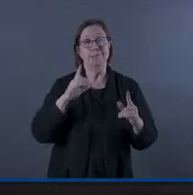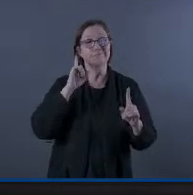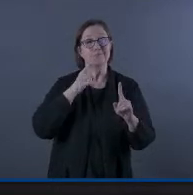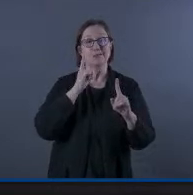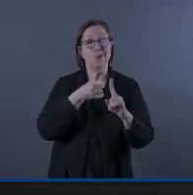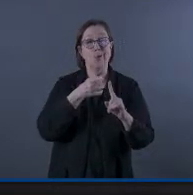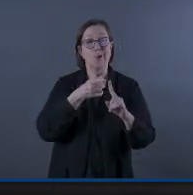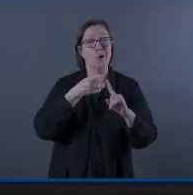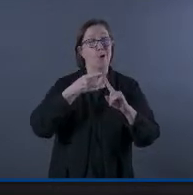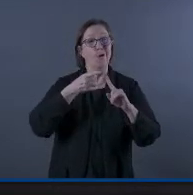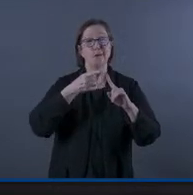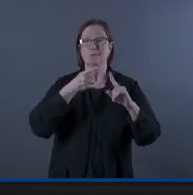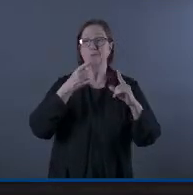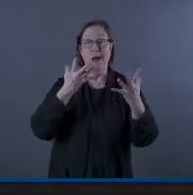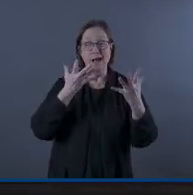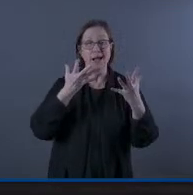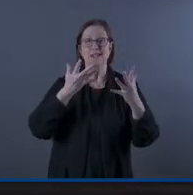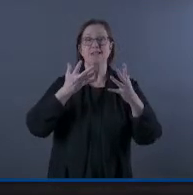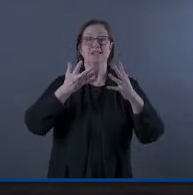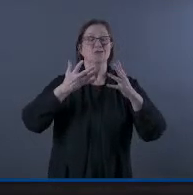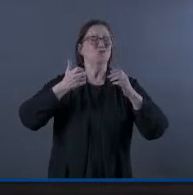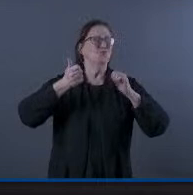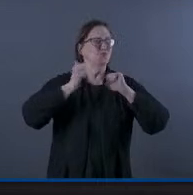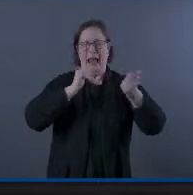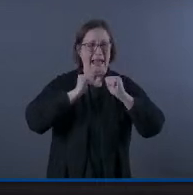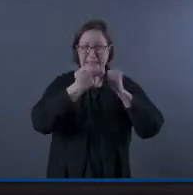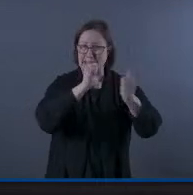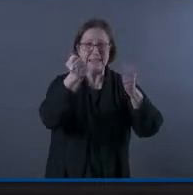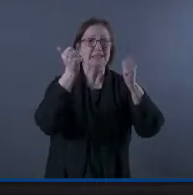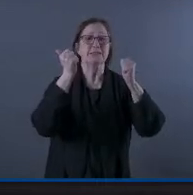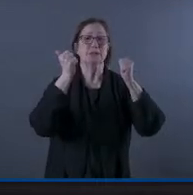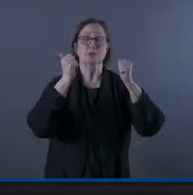before that opens up and continues to create